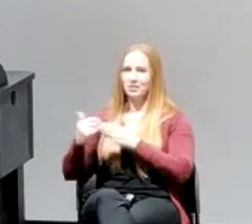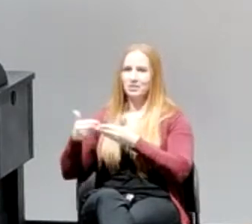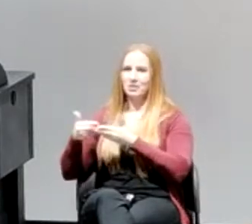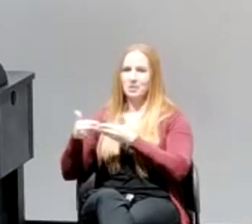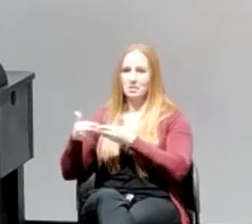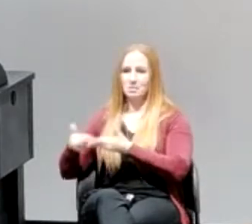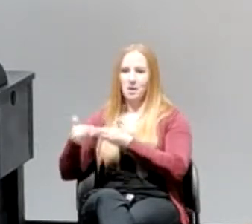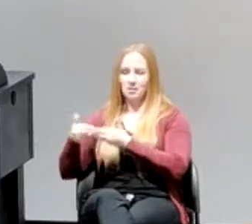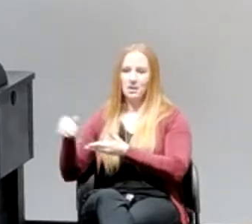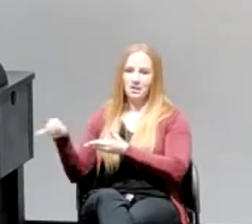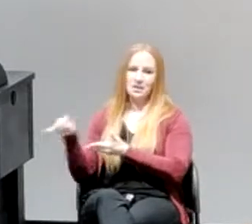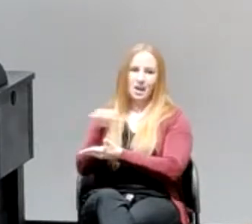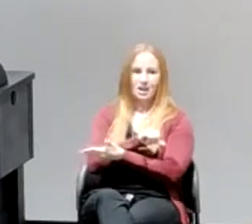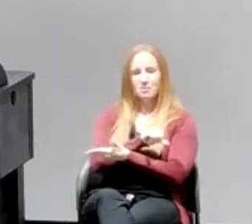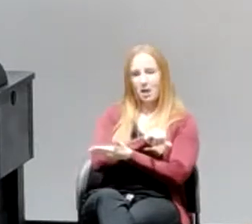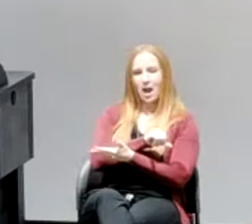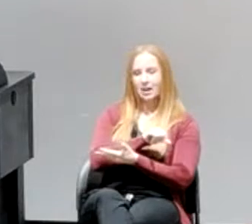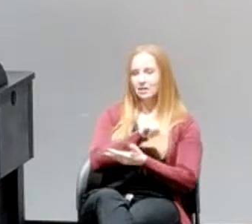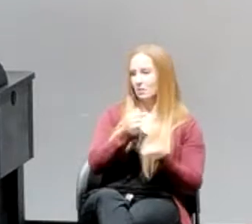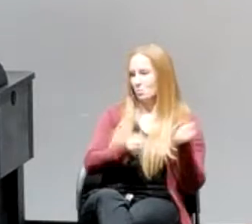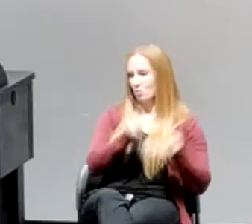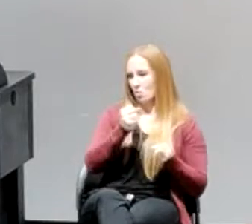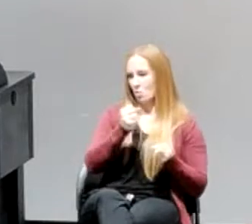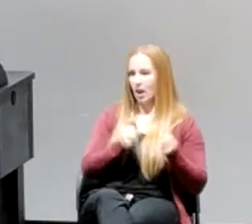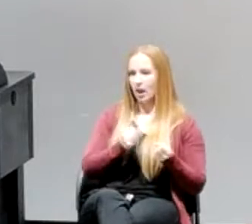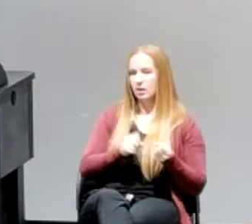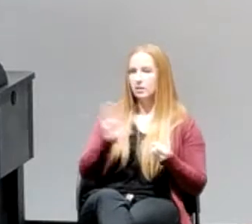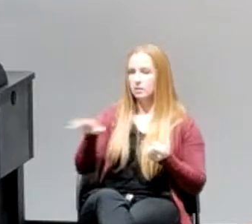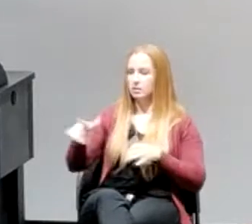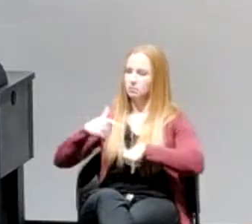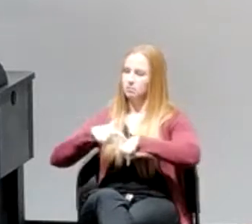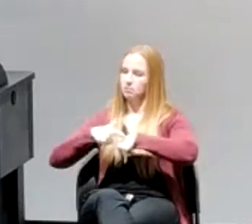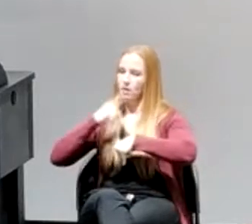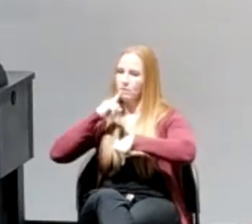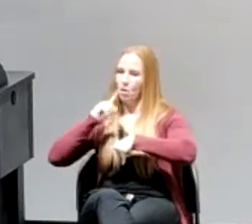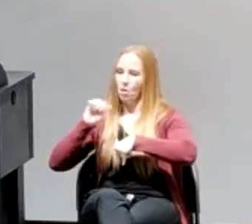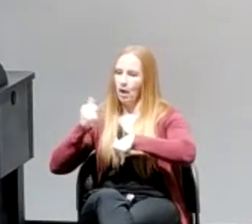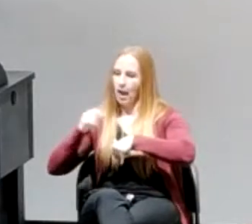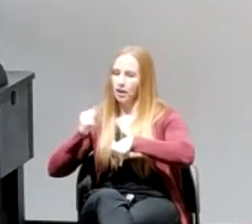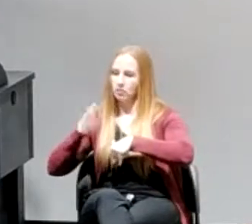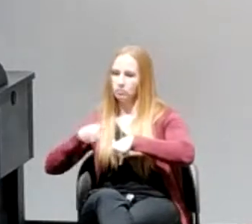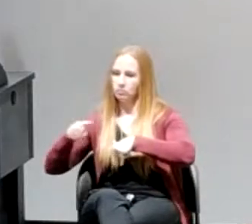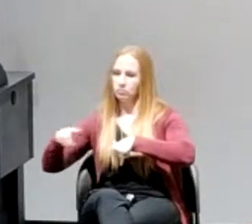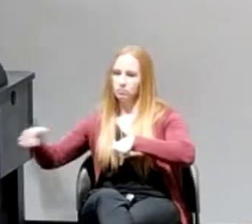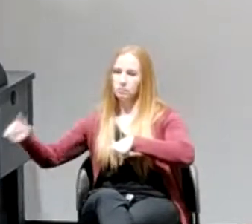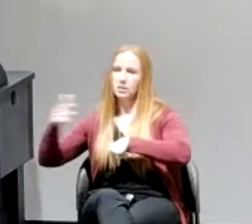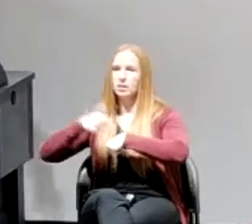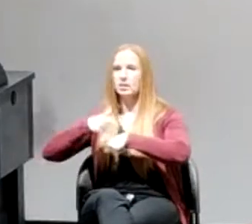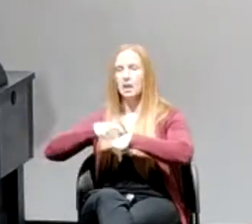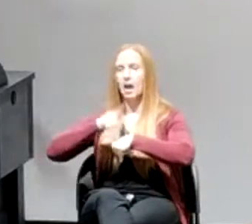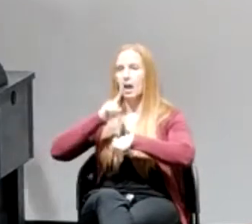is built. We're no longer in the industrial age where everything We build our babies like we build our Buicks.